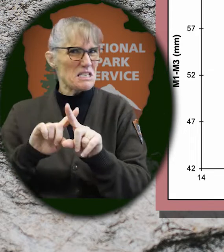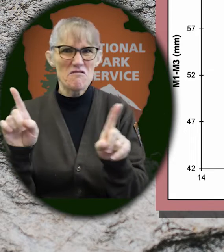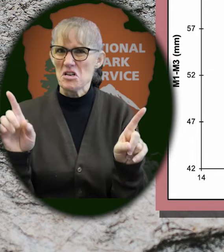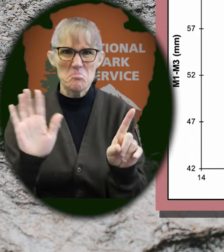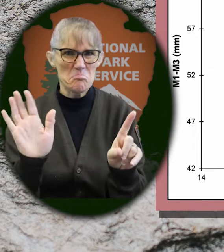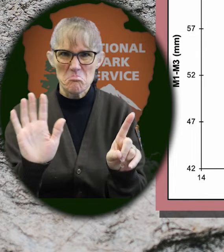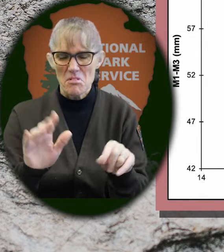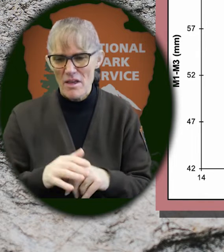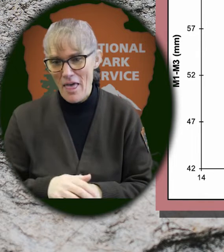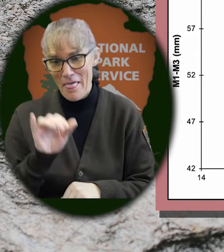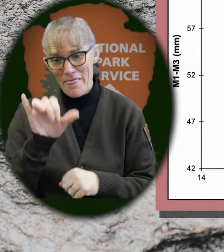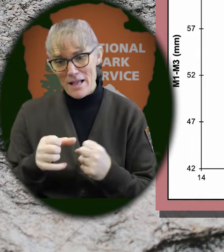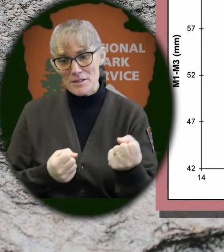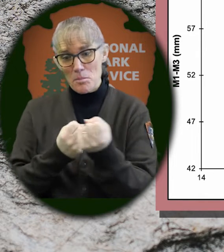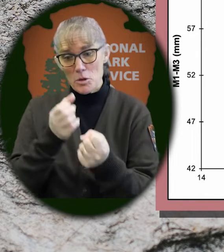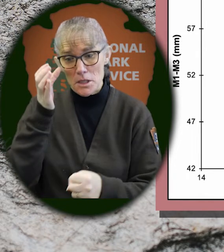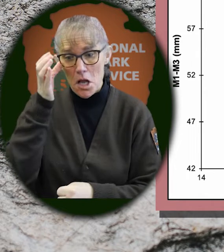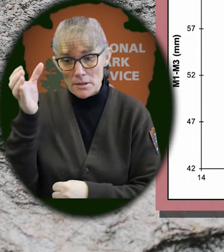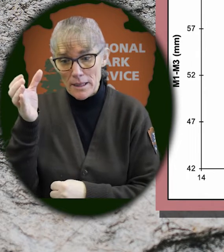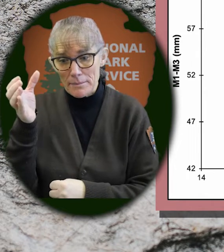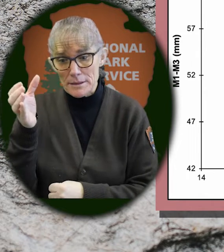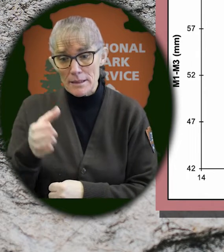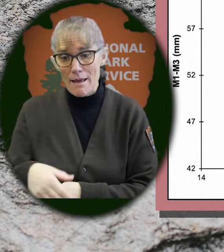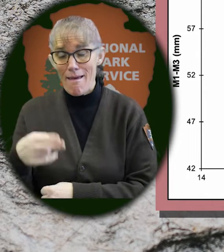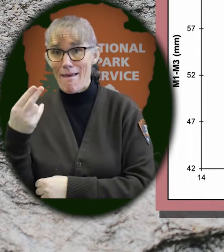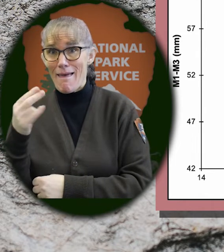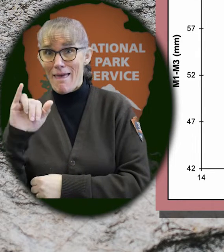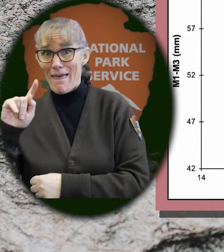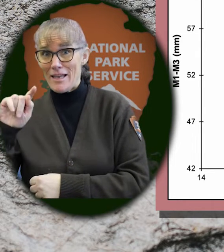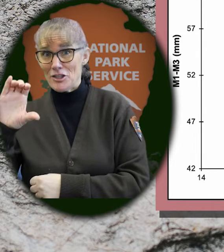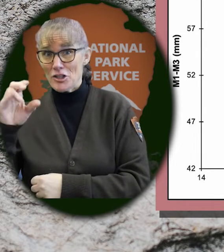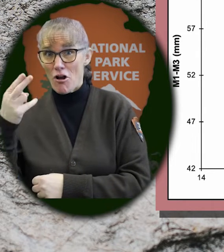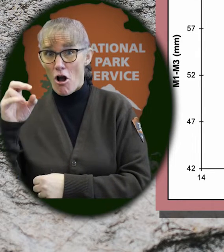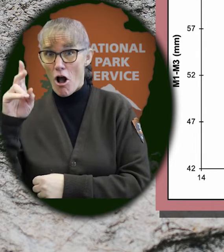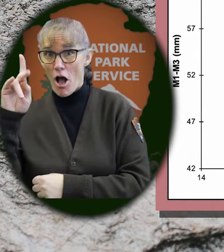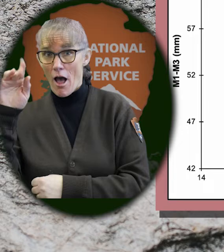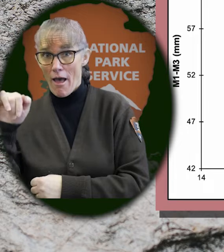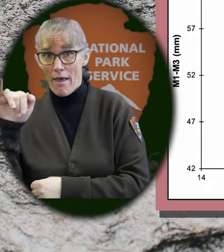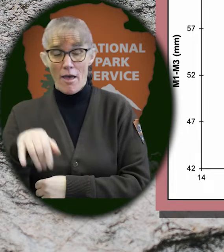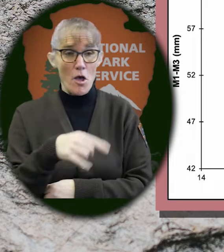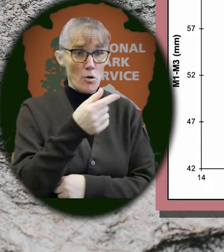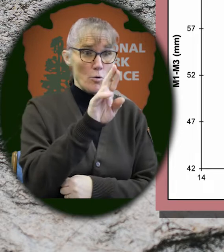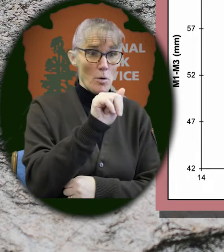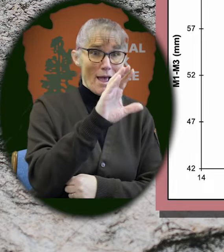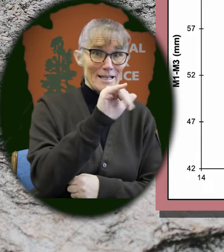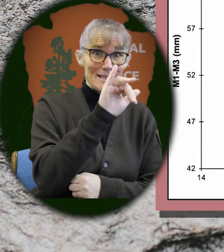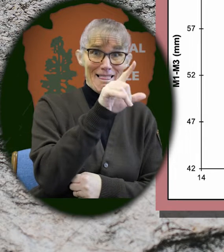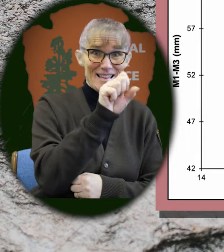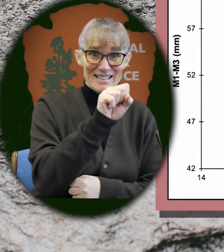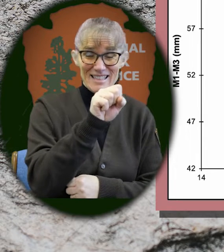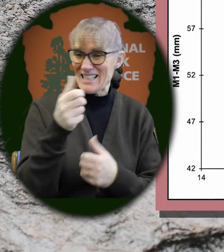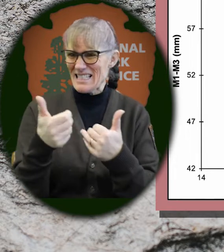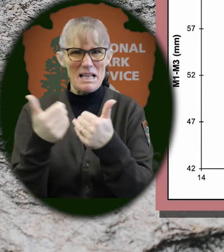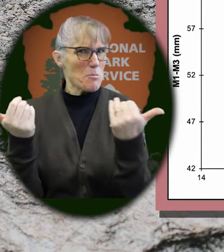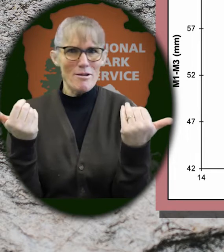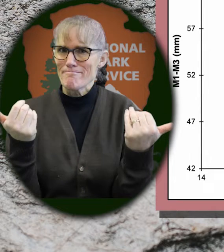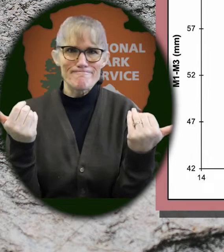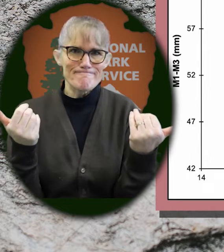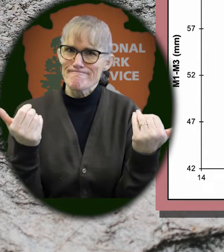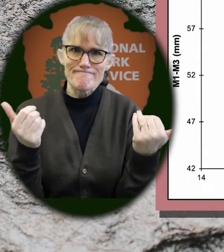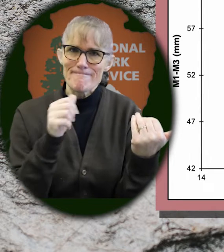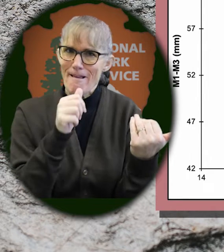which is supportive of the idea that maybe S. hitchcocki and S. gracilis should not have been split into separate groups.